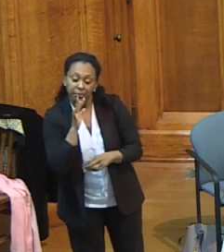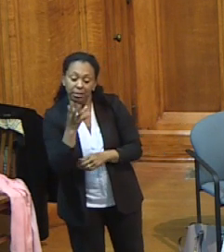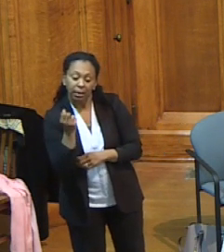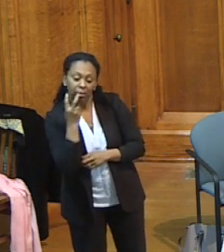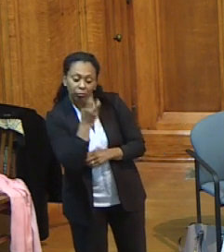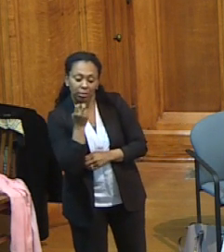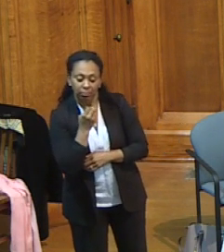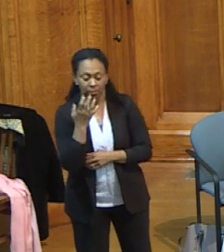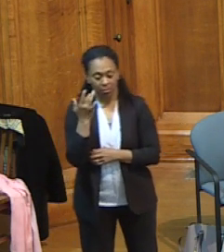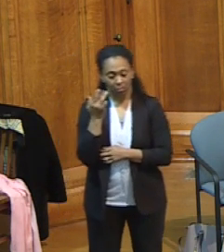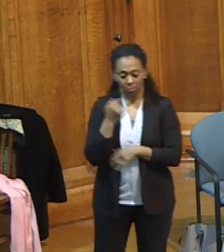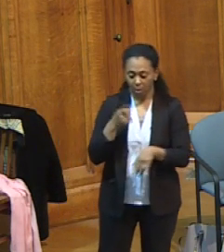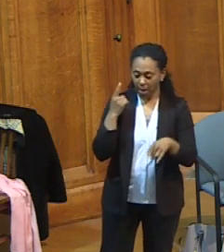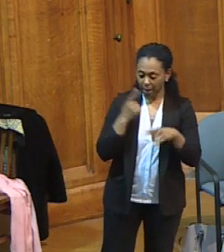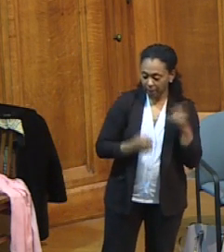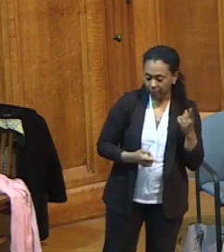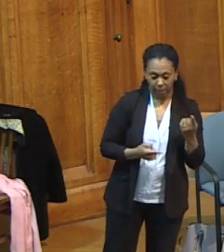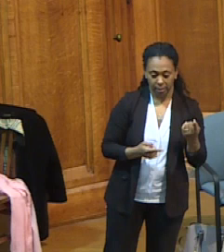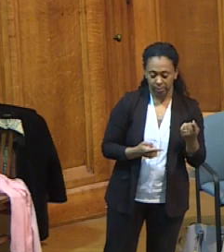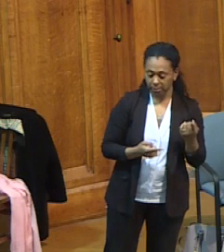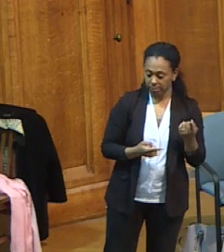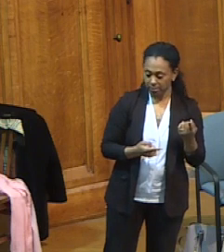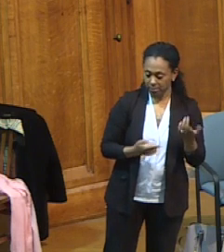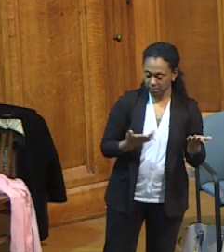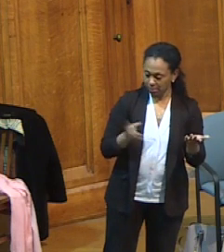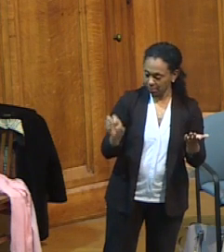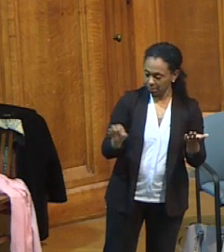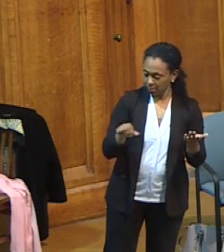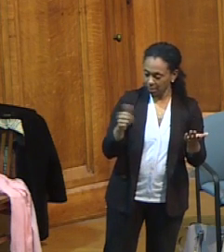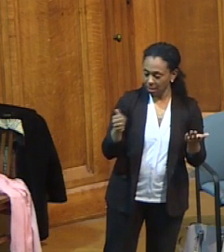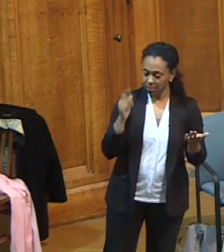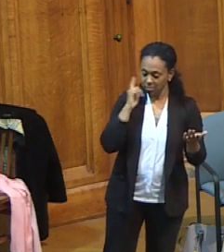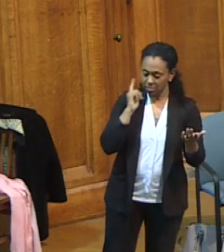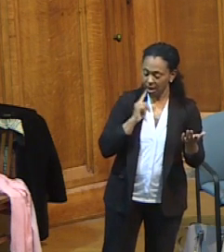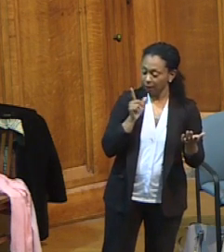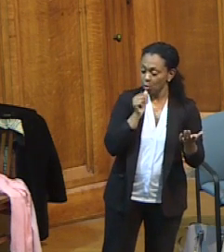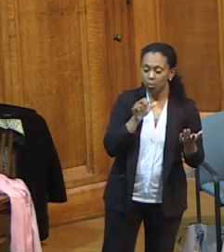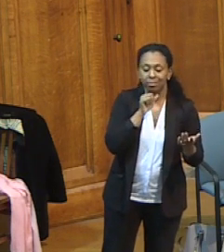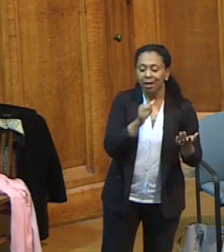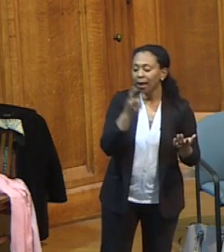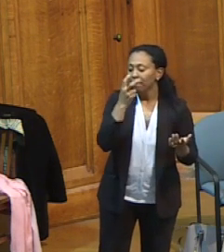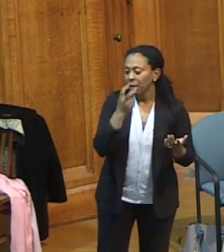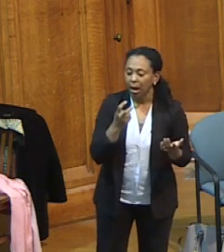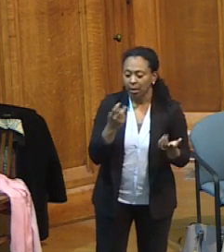and learn so much then why can't the Deaf or not Blind accomplish that?